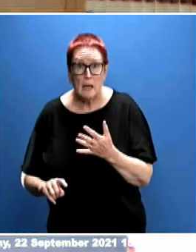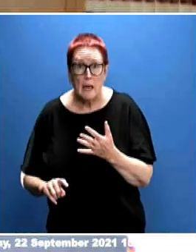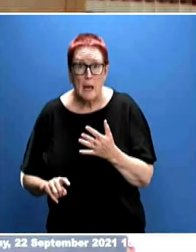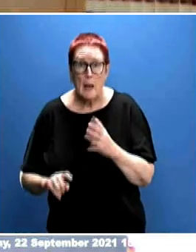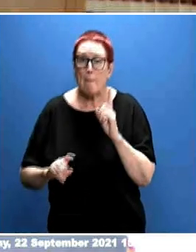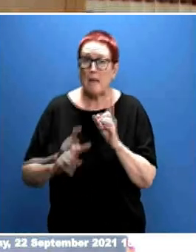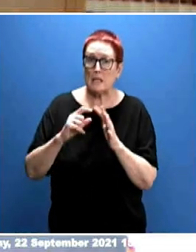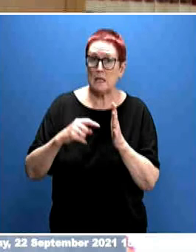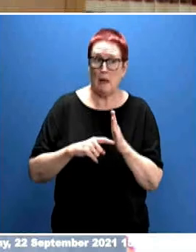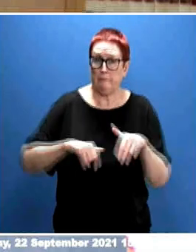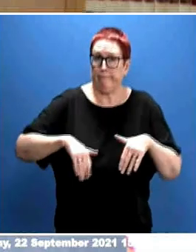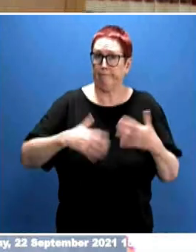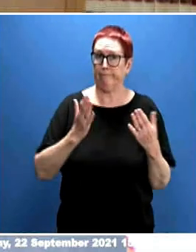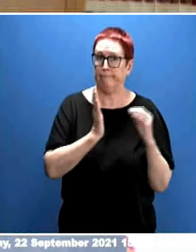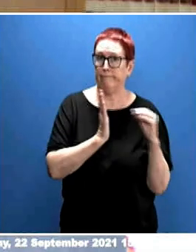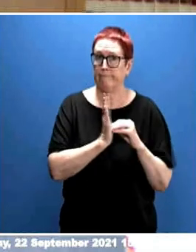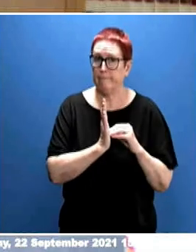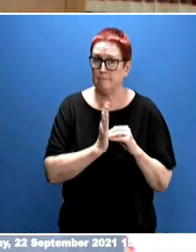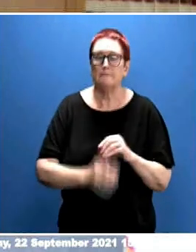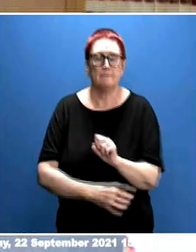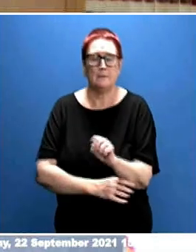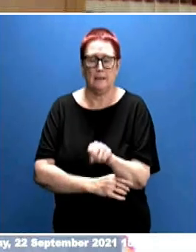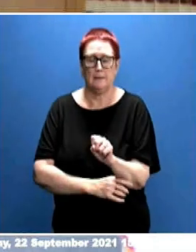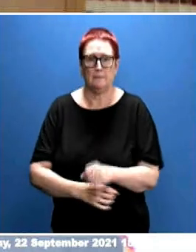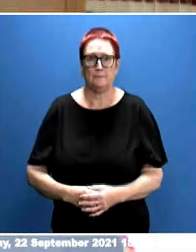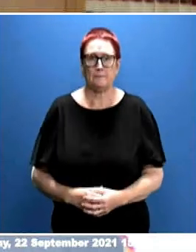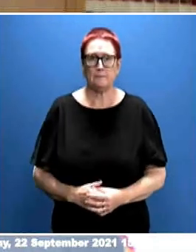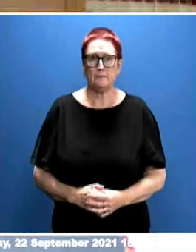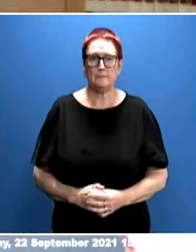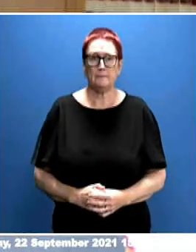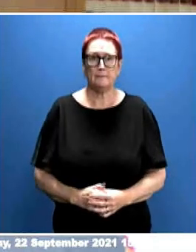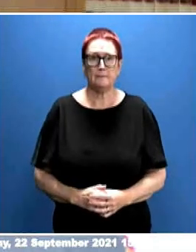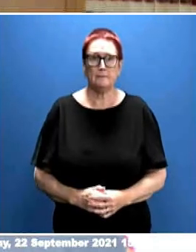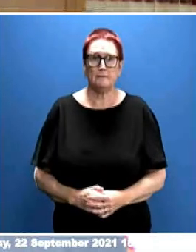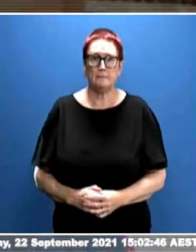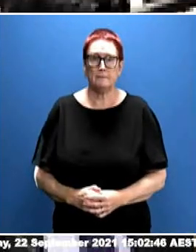Yes. Now, because of the high threshold of entering into the Kath